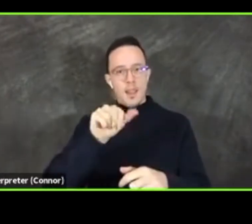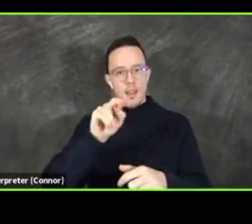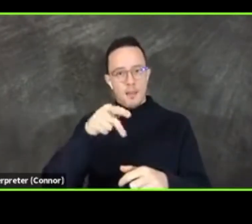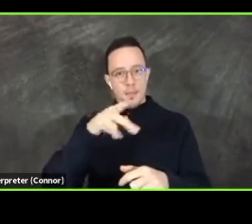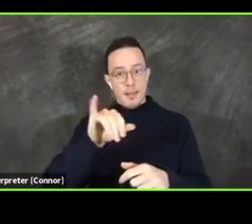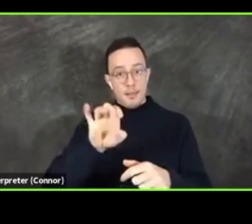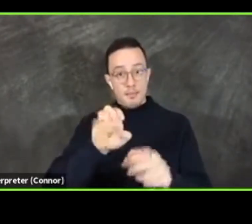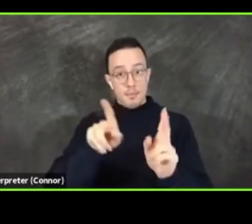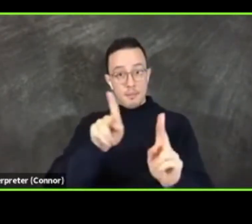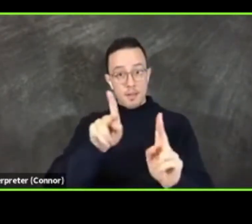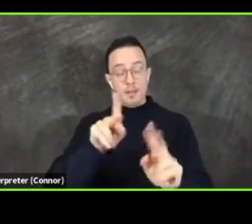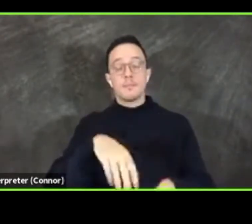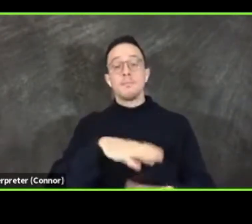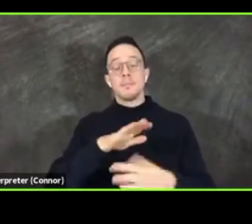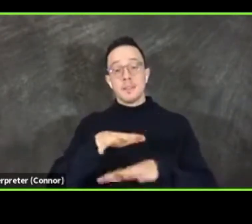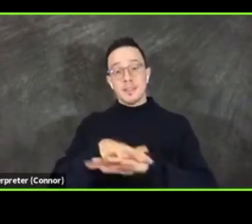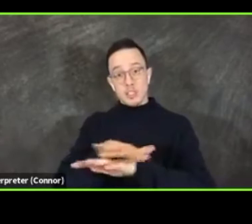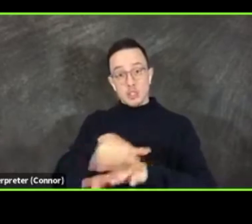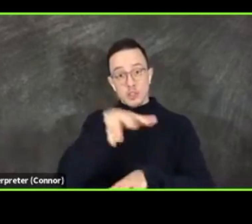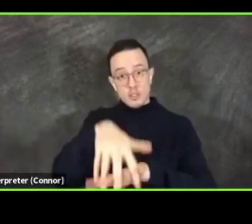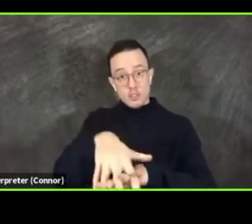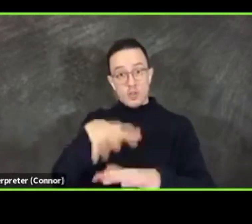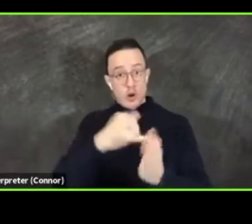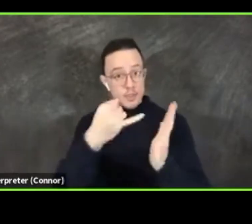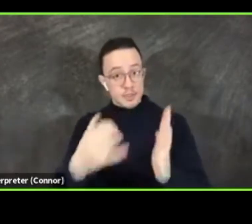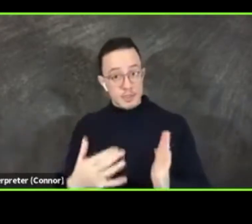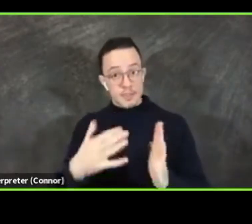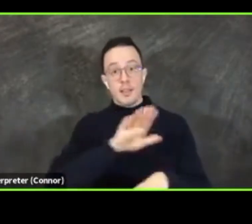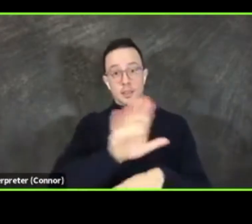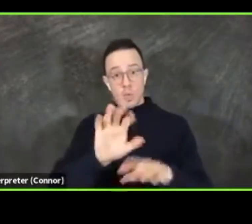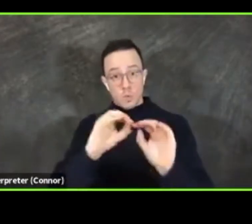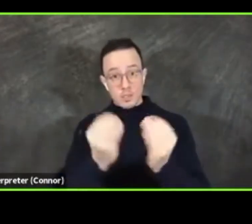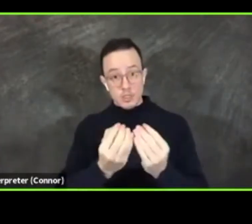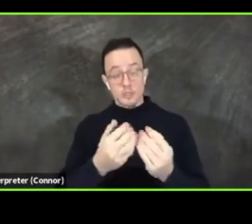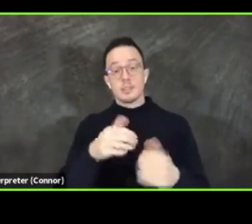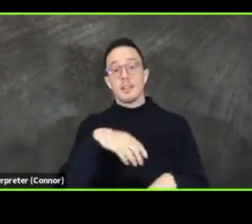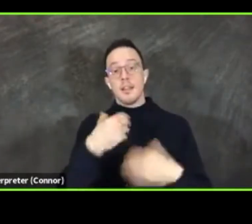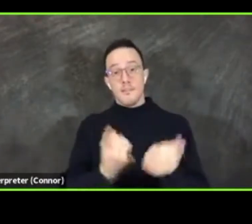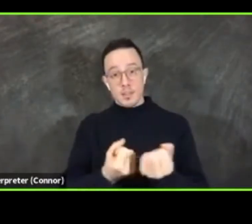ARTS ORGANIZATIONS AND ADVOCATES IN DANCE/NYC'S EFFORTS TO HONOR THE LAND AND THE HISTORIES